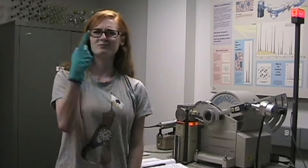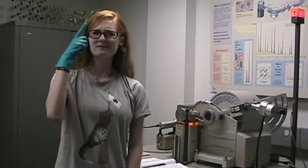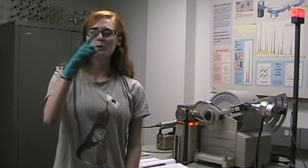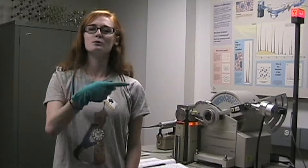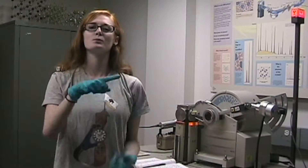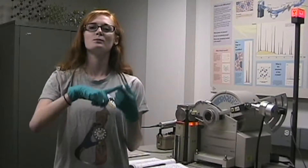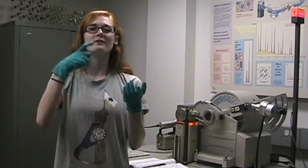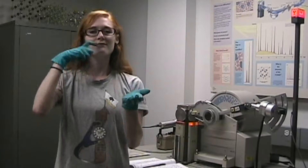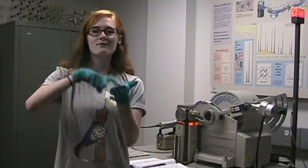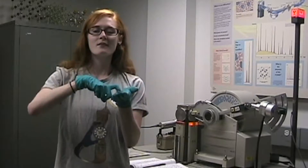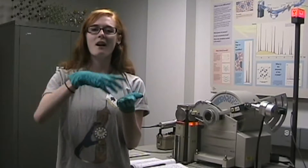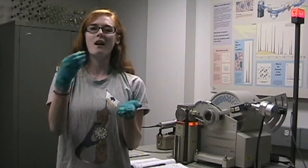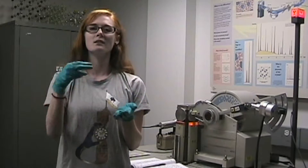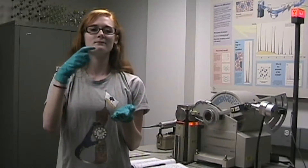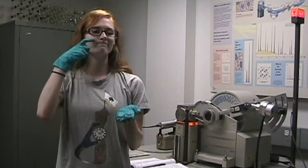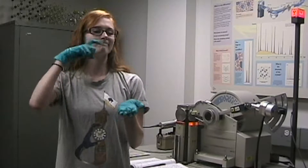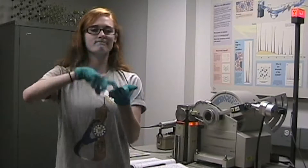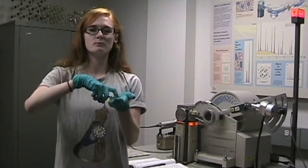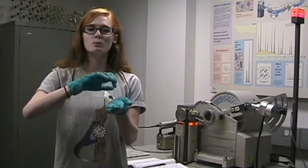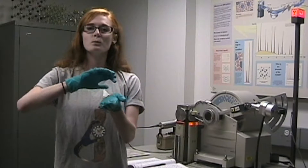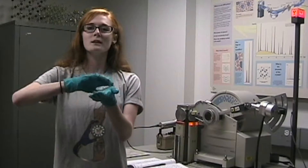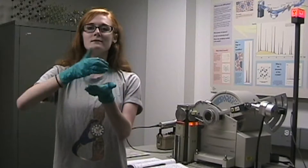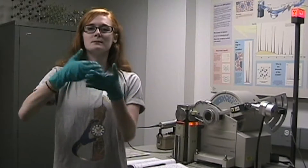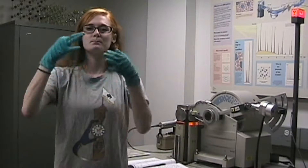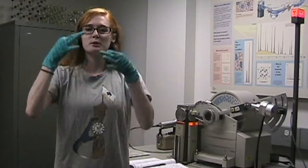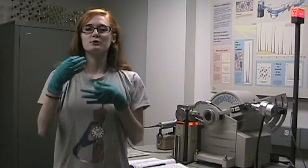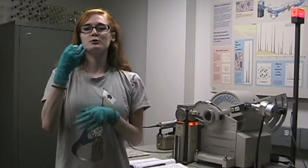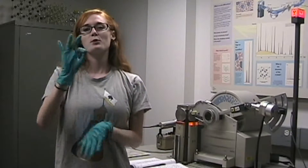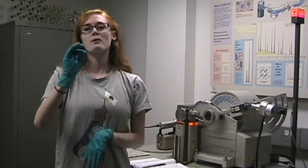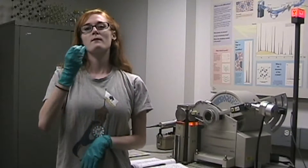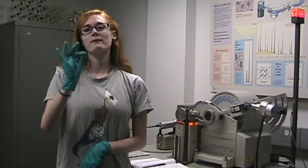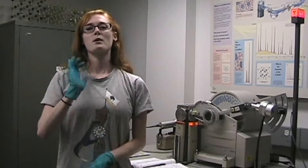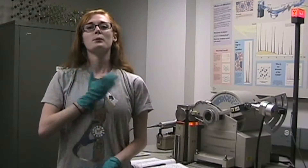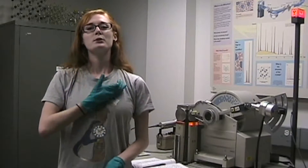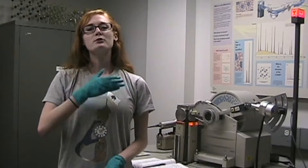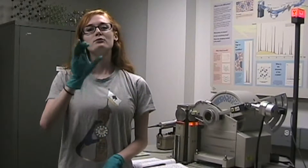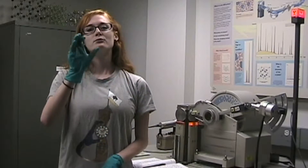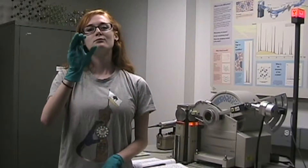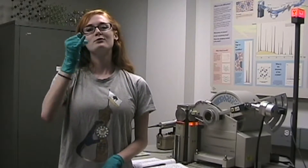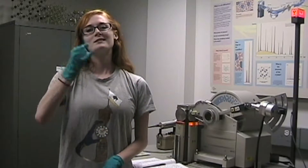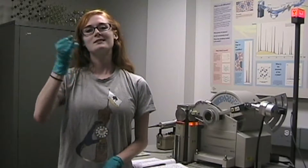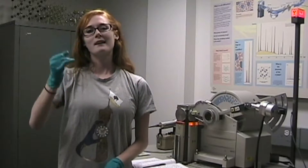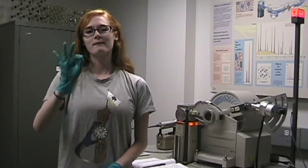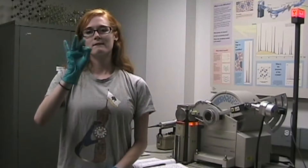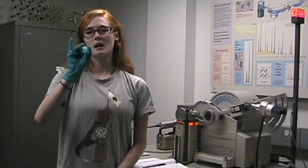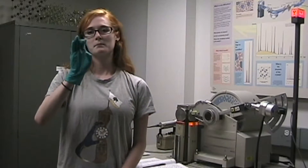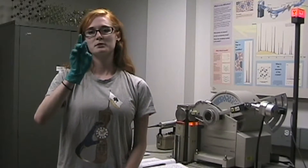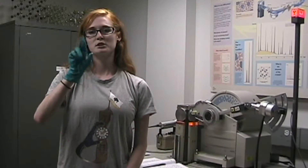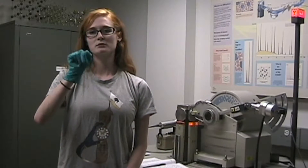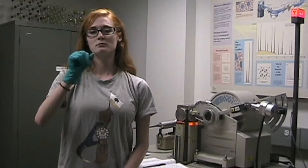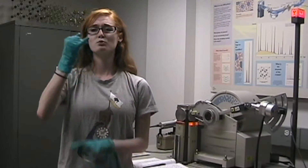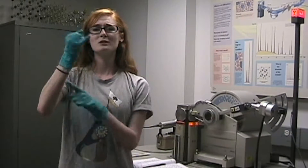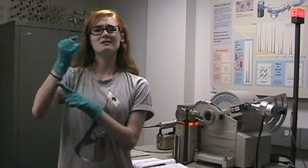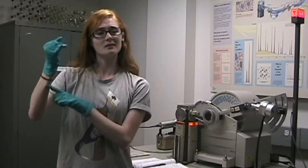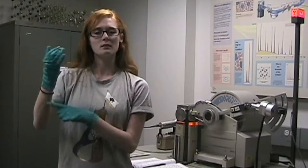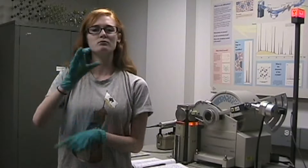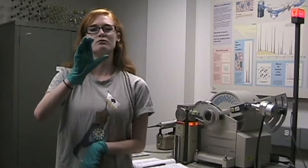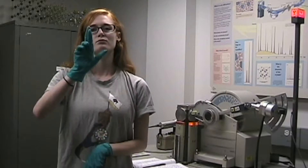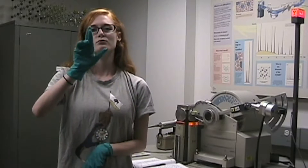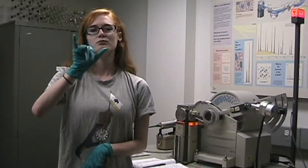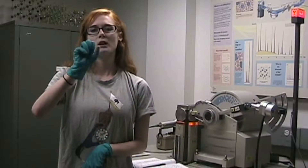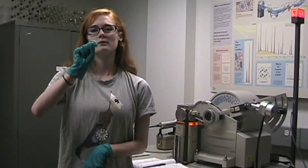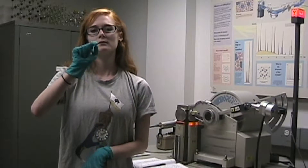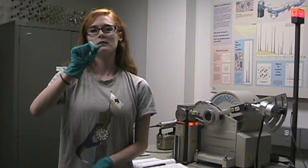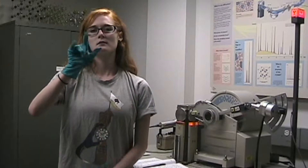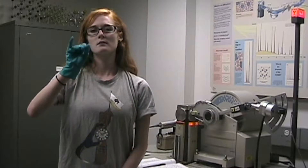It is used for identification and quantitative determination of the crystalline forms of our PVA fibers.